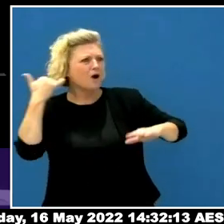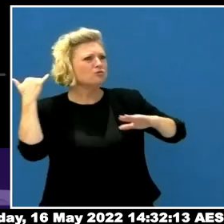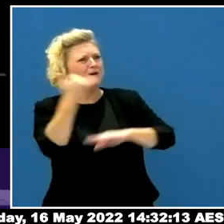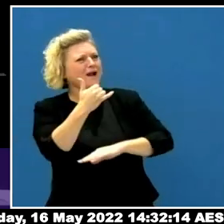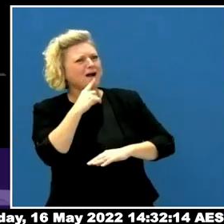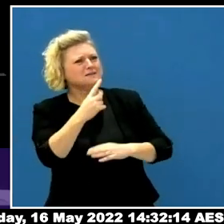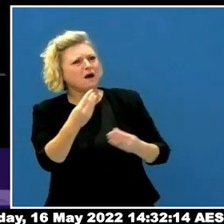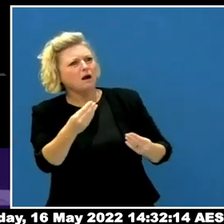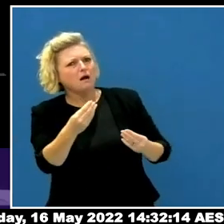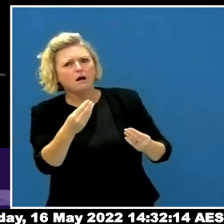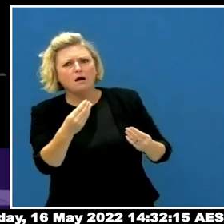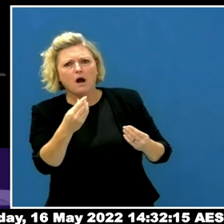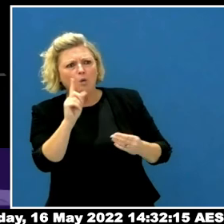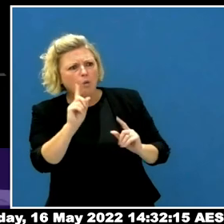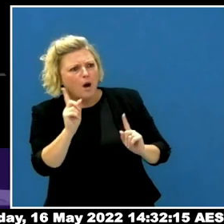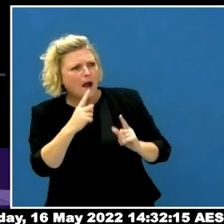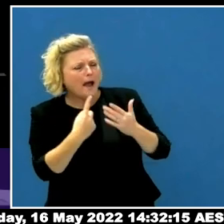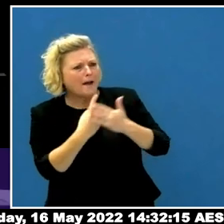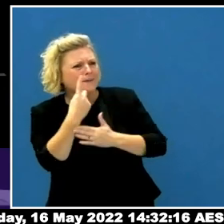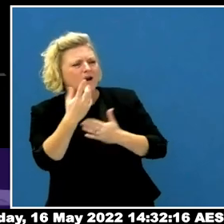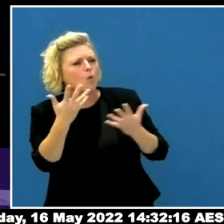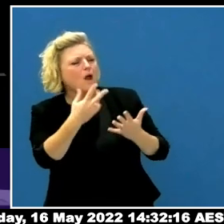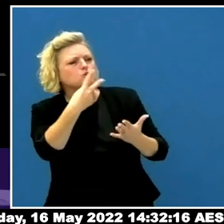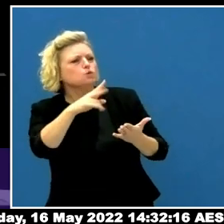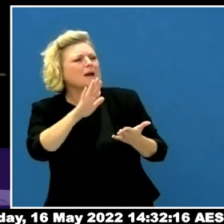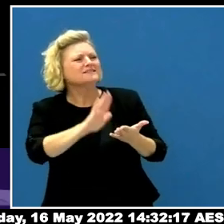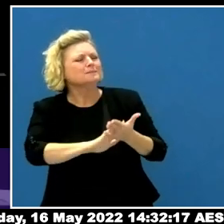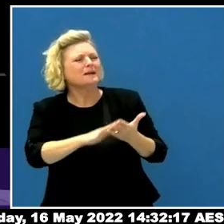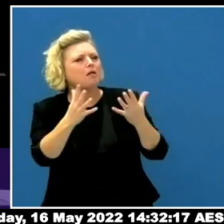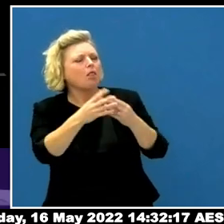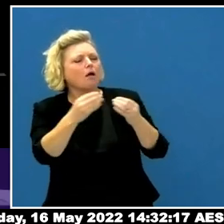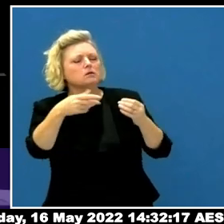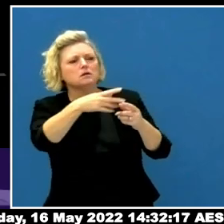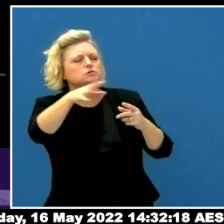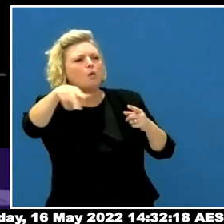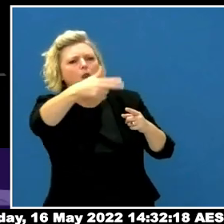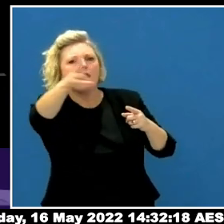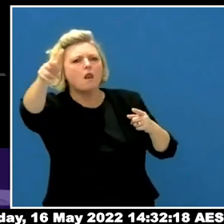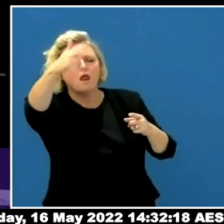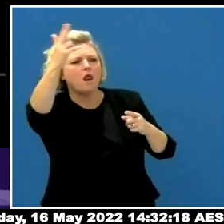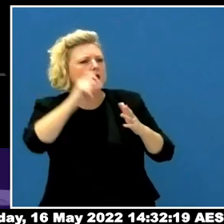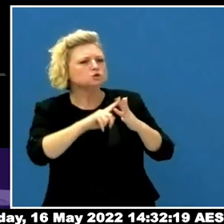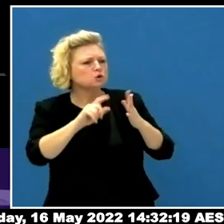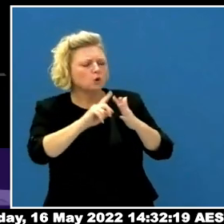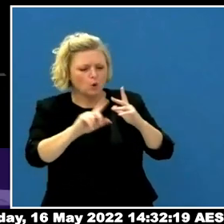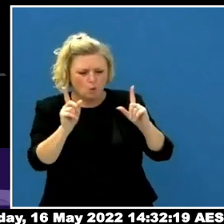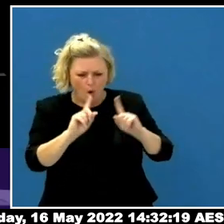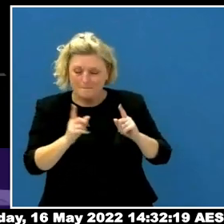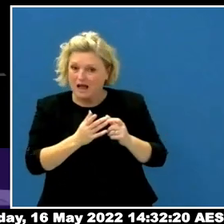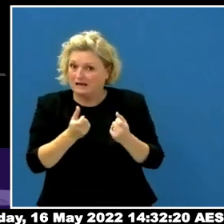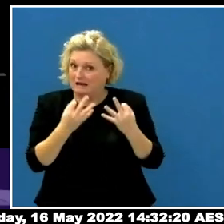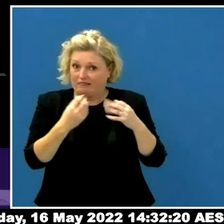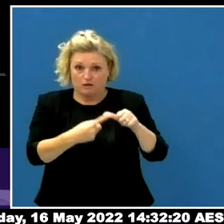they went, and that was never dealt with. There was also an - Sorry, Lilly, can I pause you for a moment.